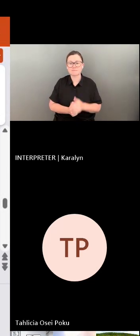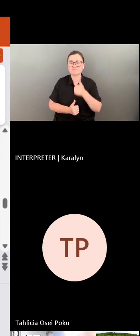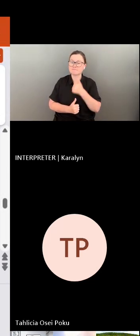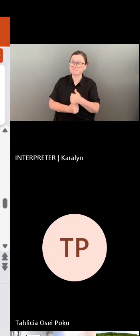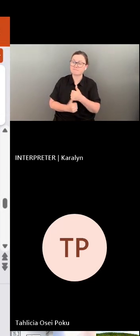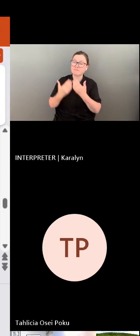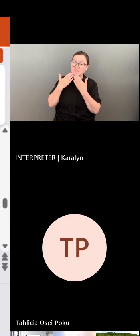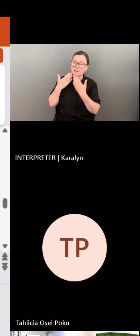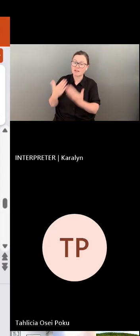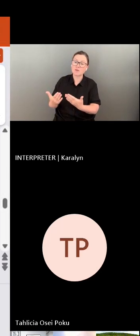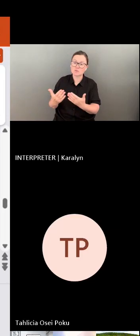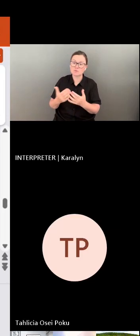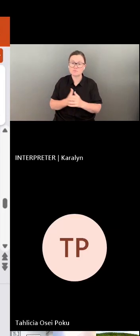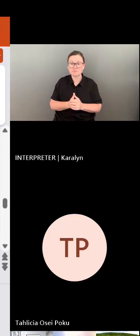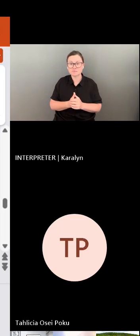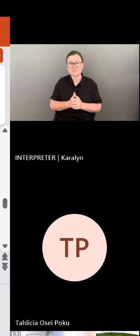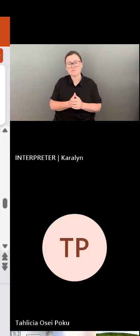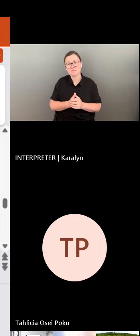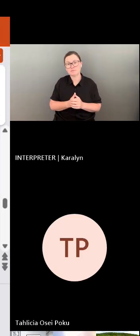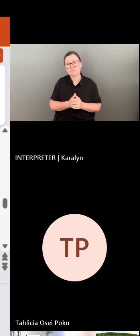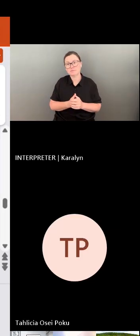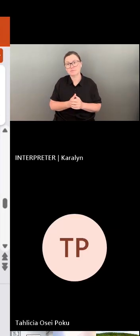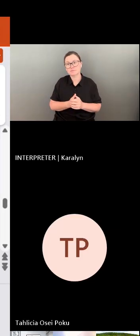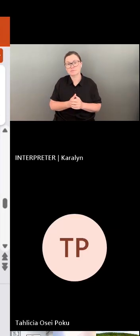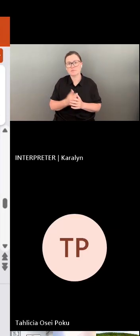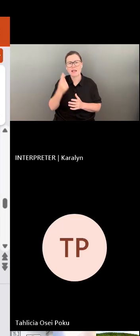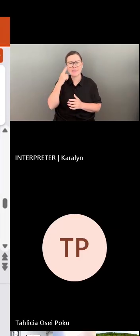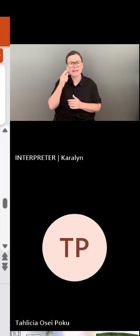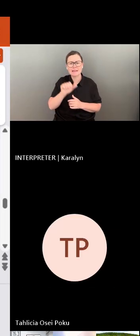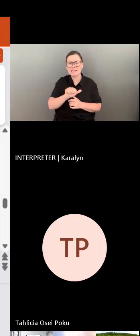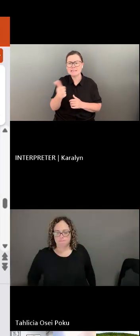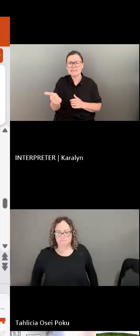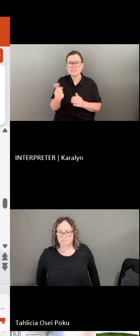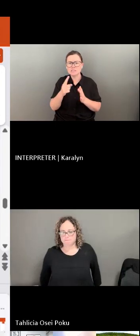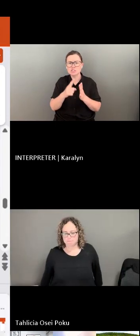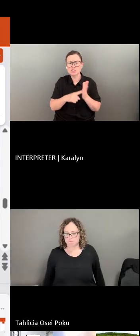Wait. Who? I think it is just Joh to go.